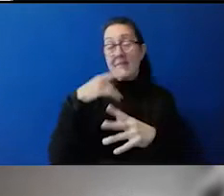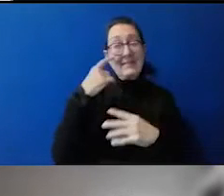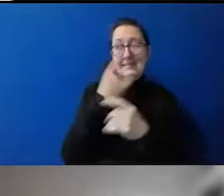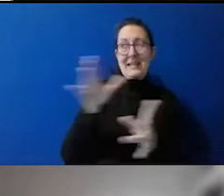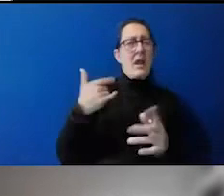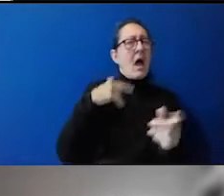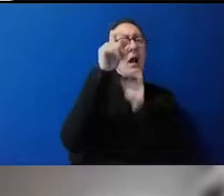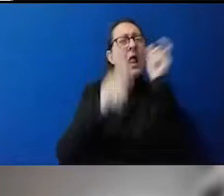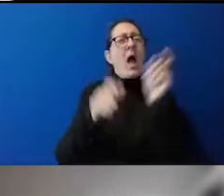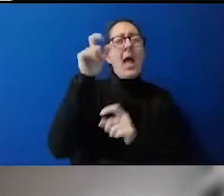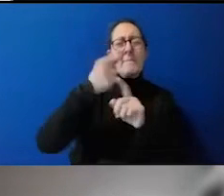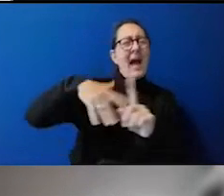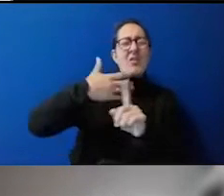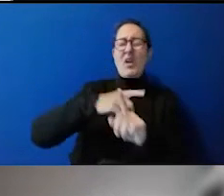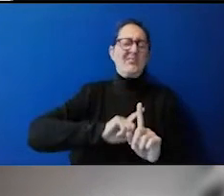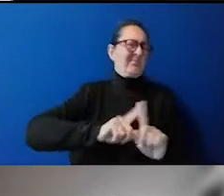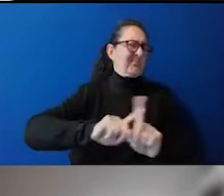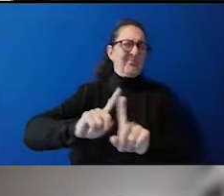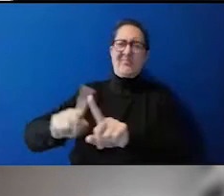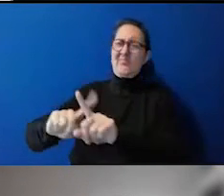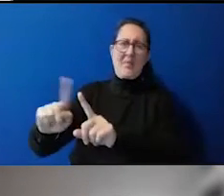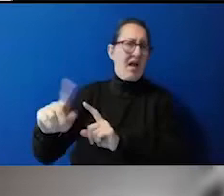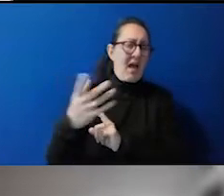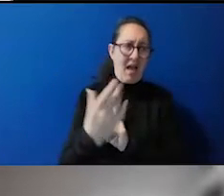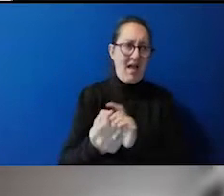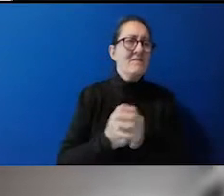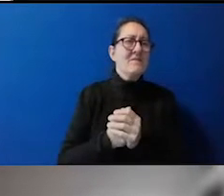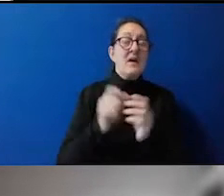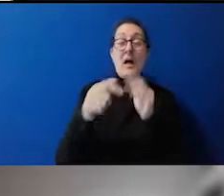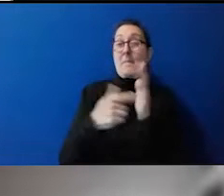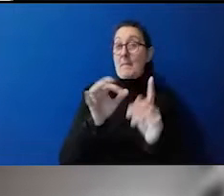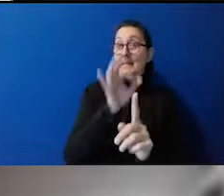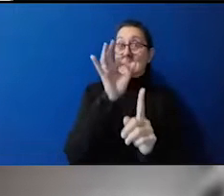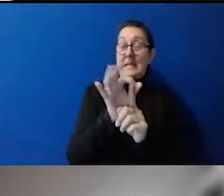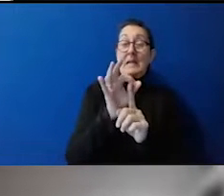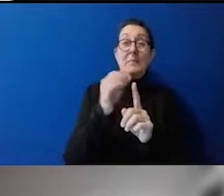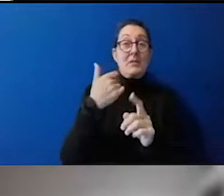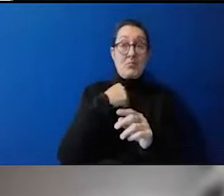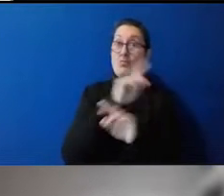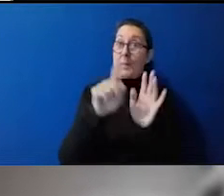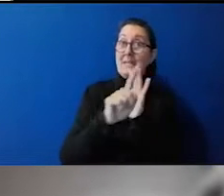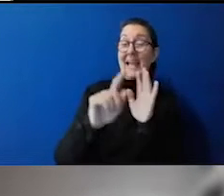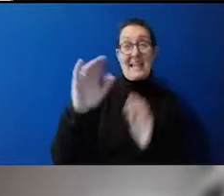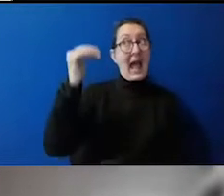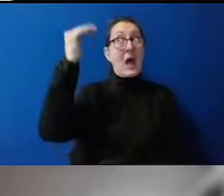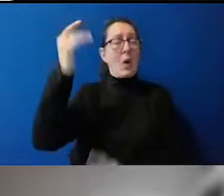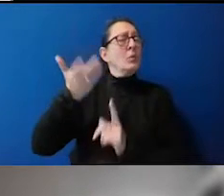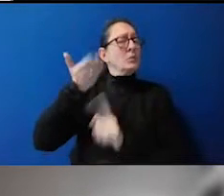many backgrounds but um particularly when I was representing adults we represent a certain um